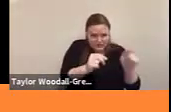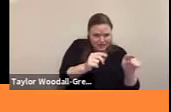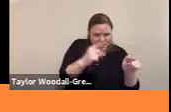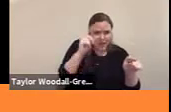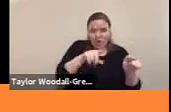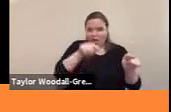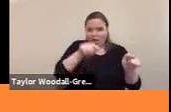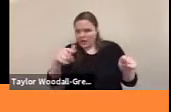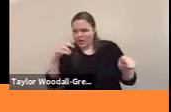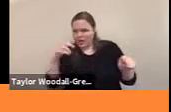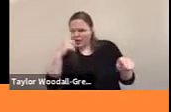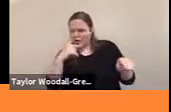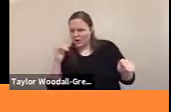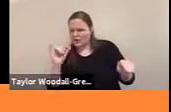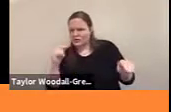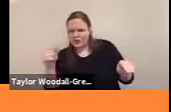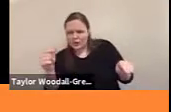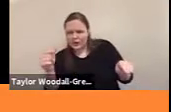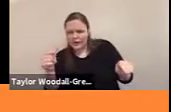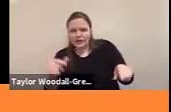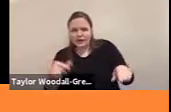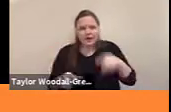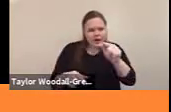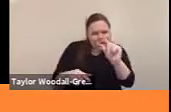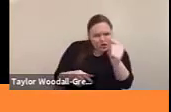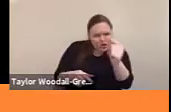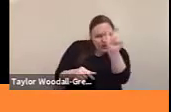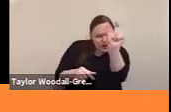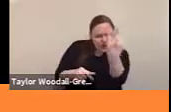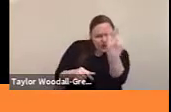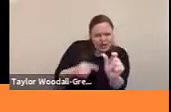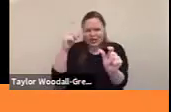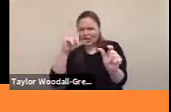The green building looks more grey and the yellow building looks pink.